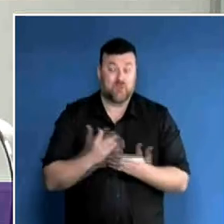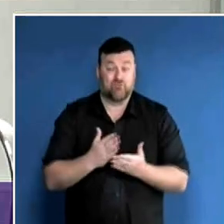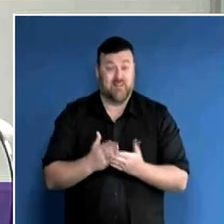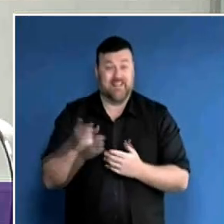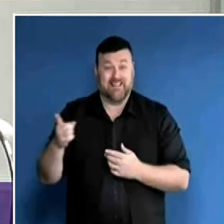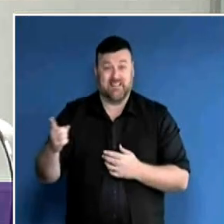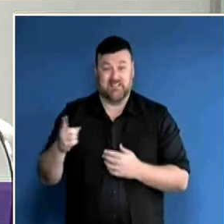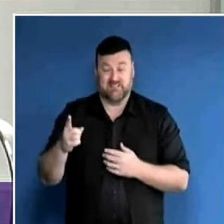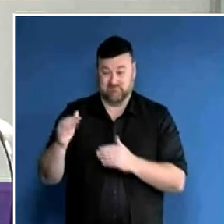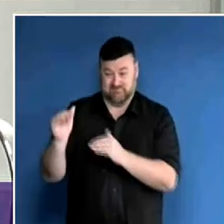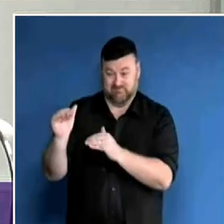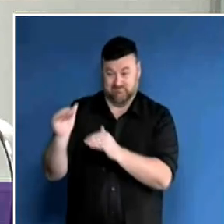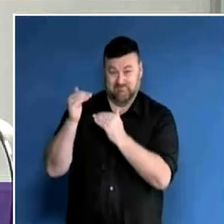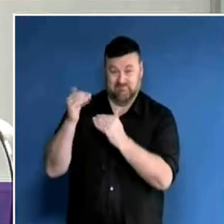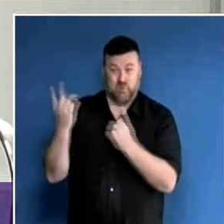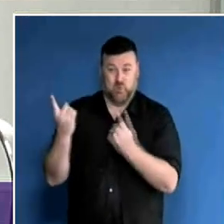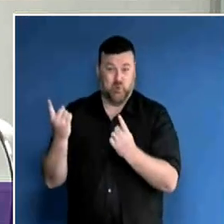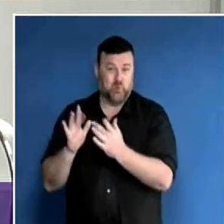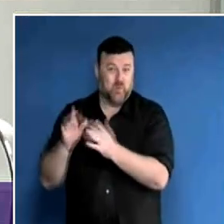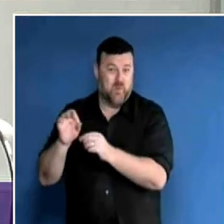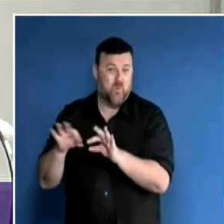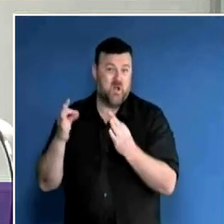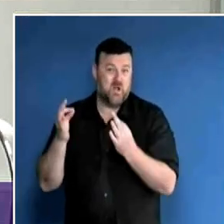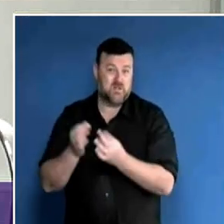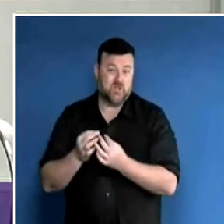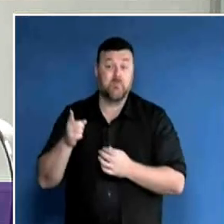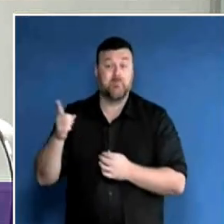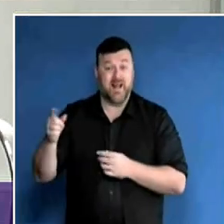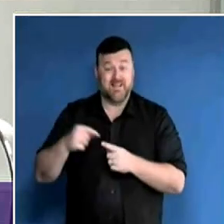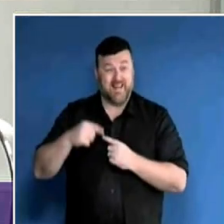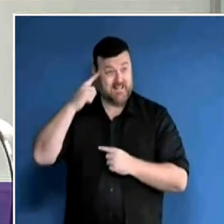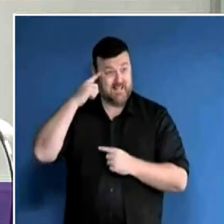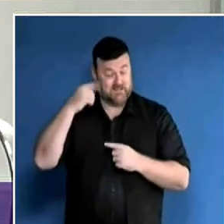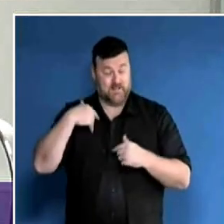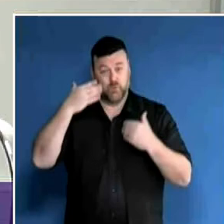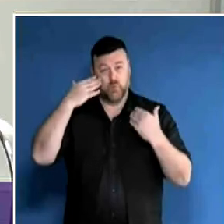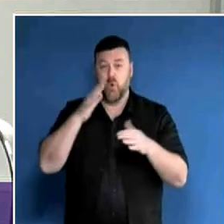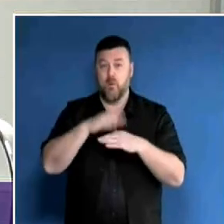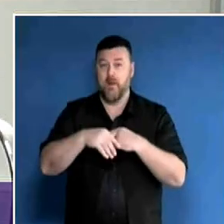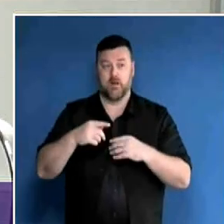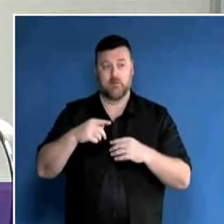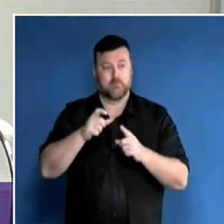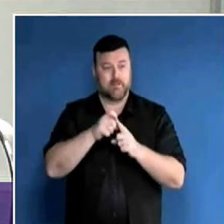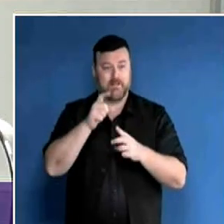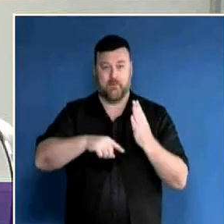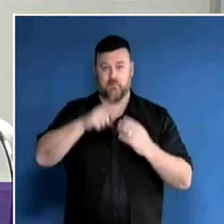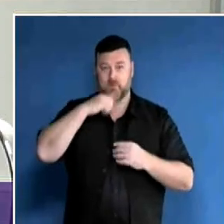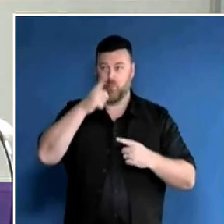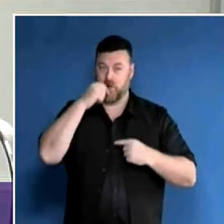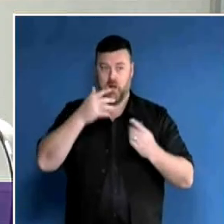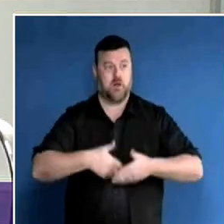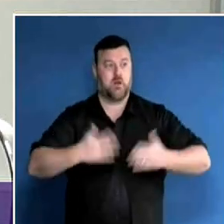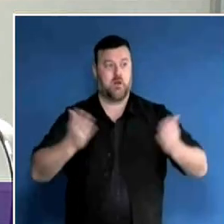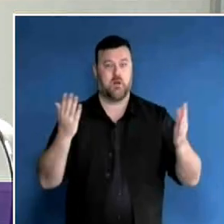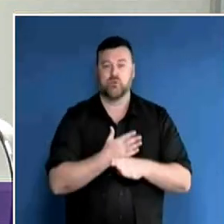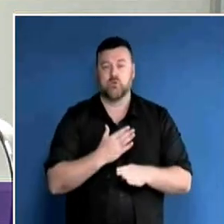young person can do, which limits them from - like, why go with a DES if that's the situation. MS McMAHON: Yes.